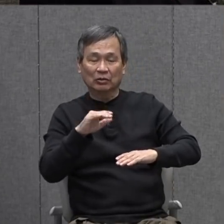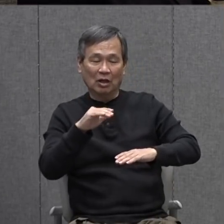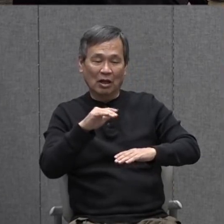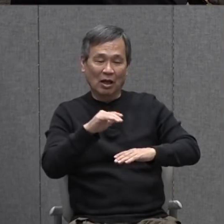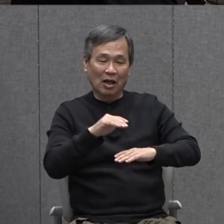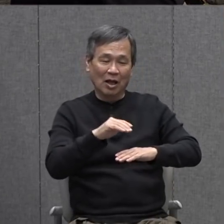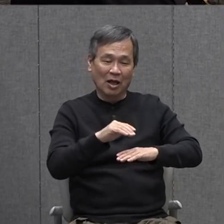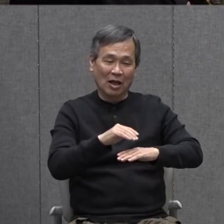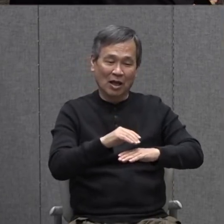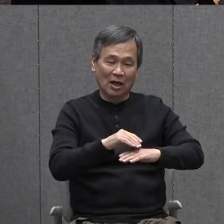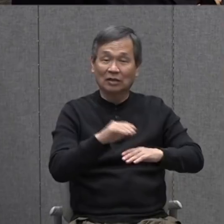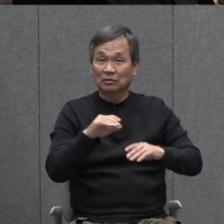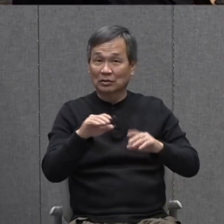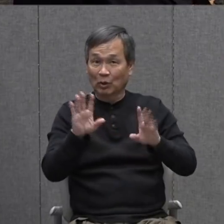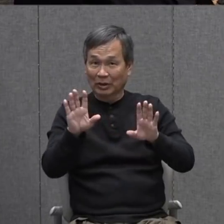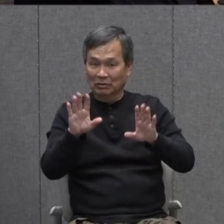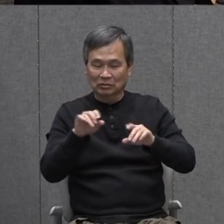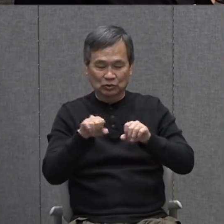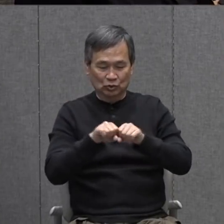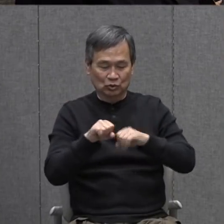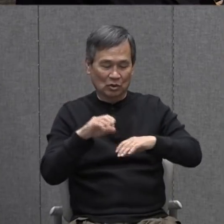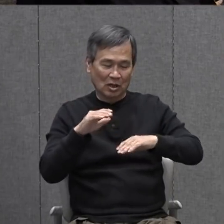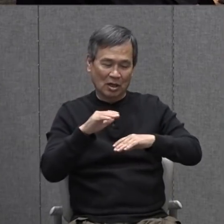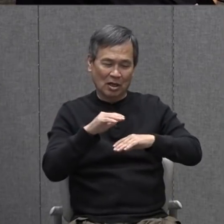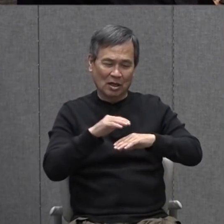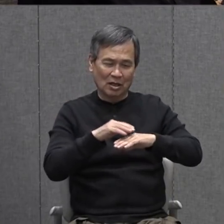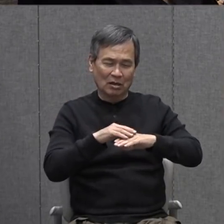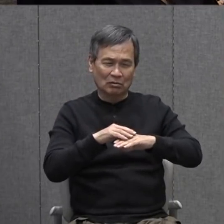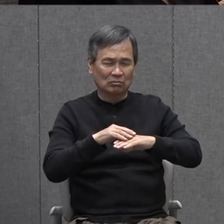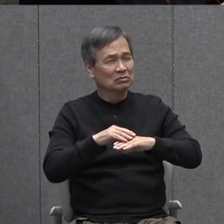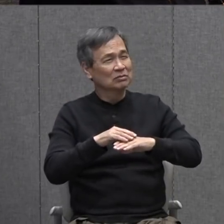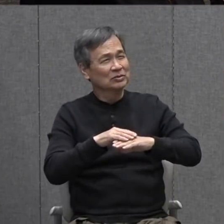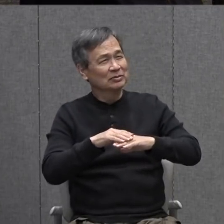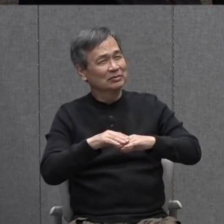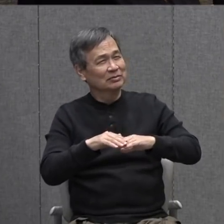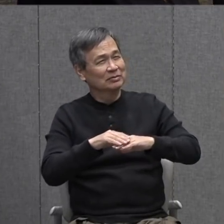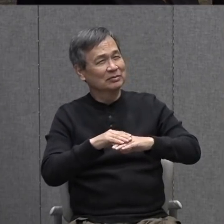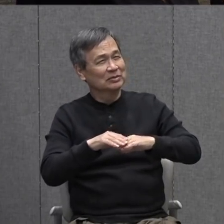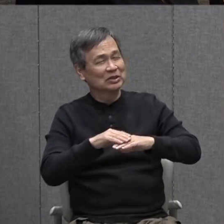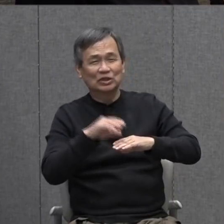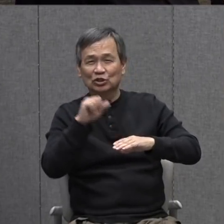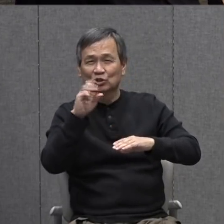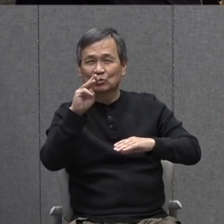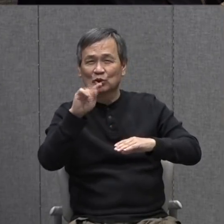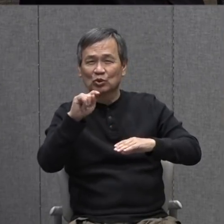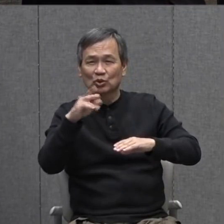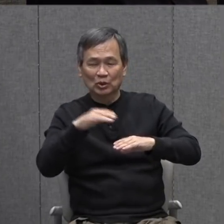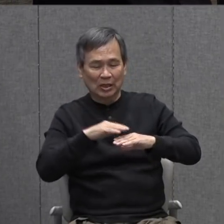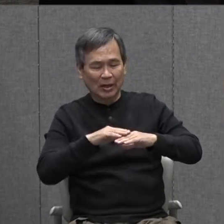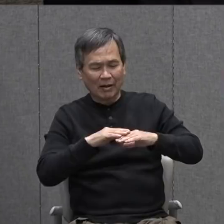When I touch this object I feel that it has a smooth texture right here. It's pretty smooth.